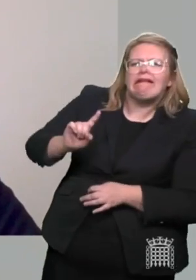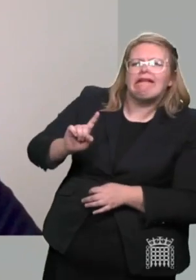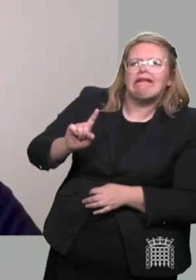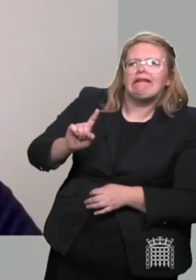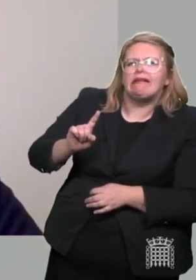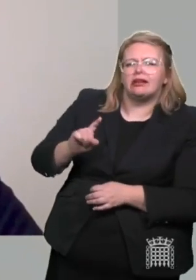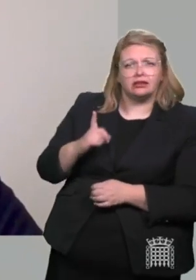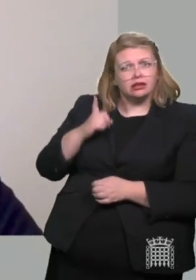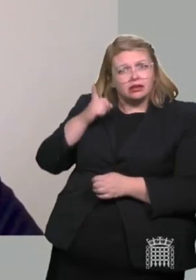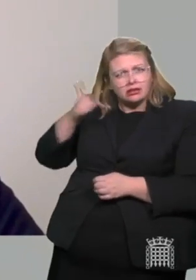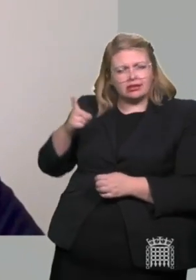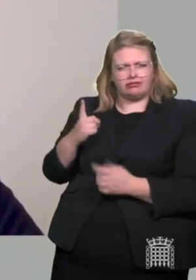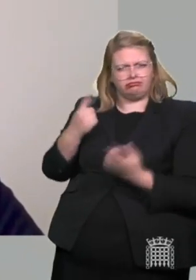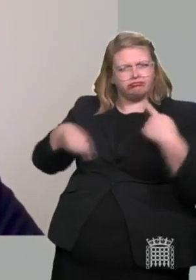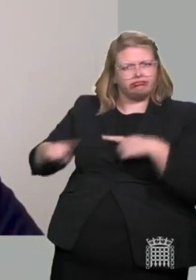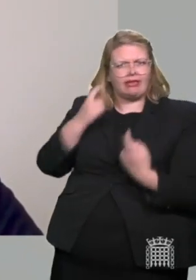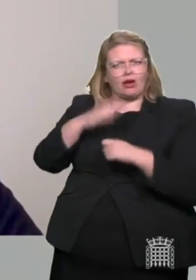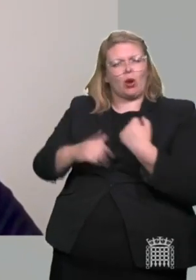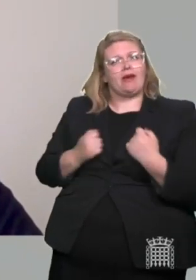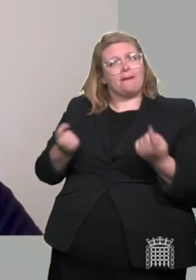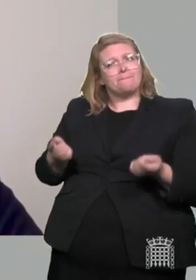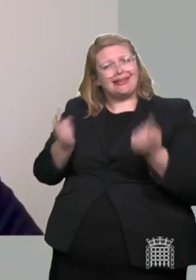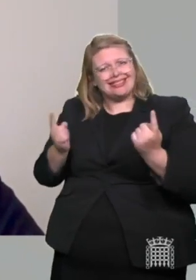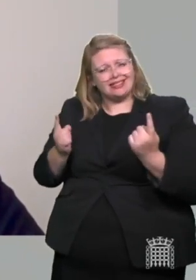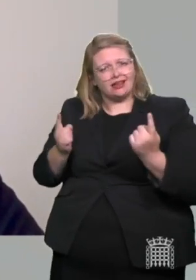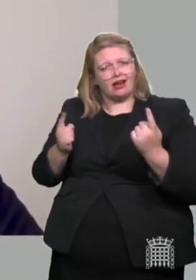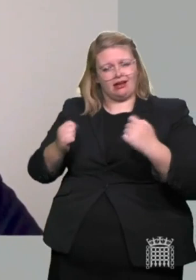and the conduct of the Prime Minister is the Prime Minister himself,